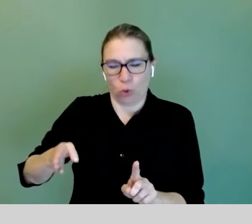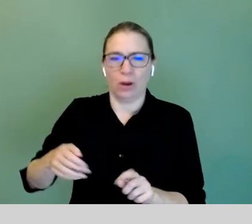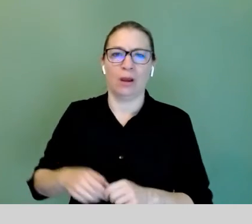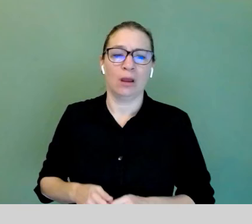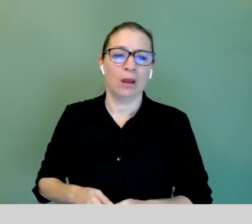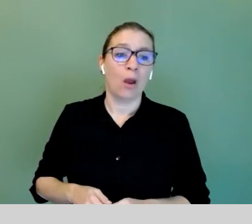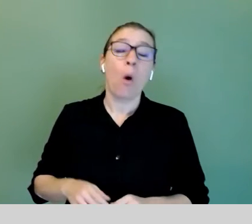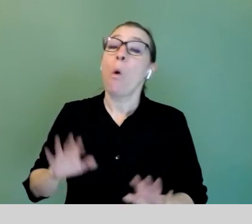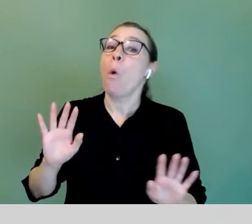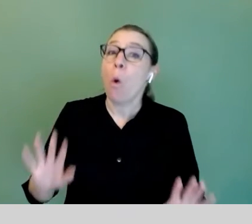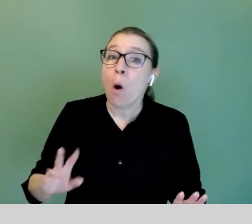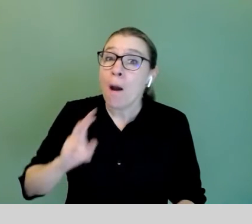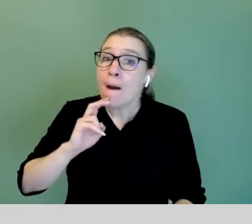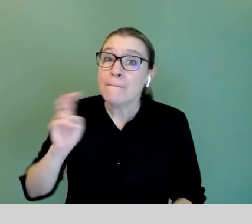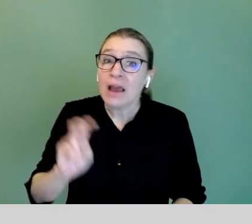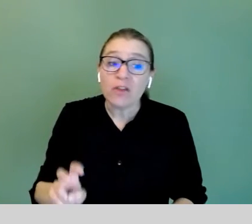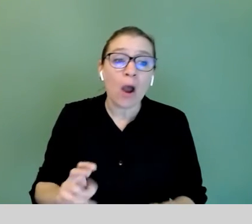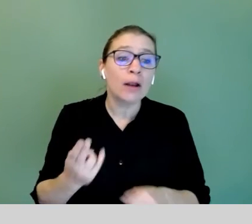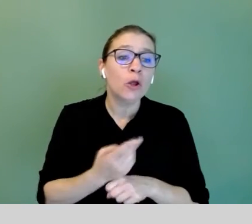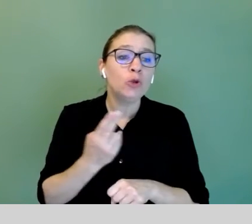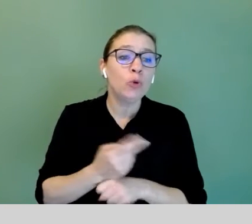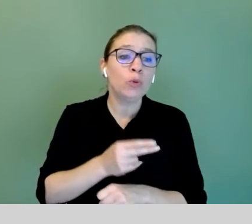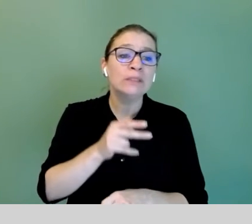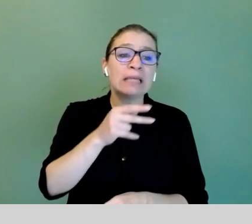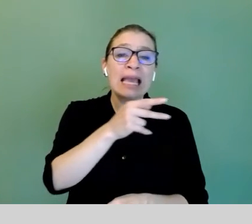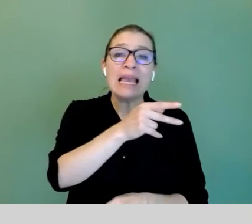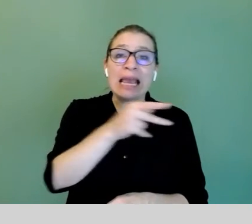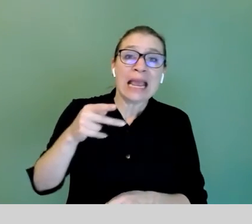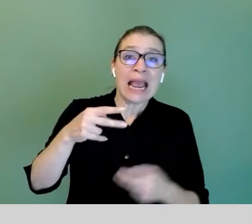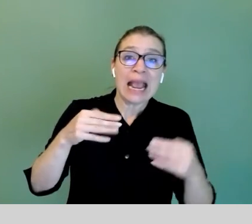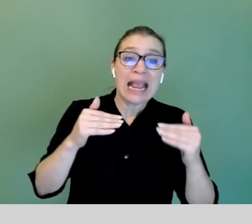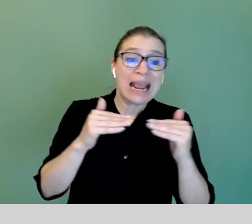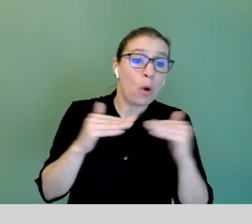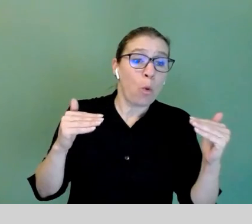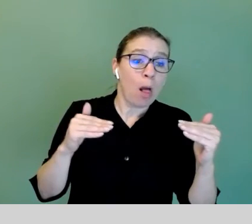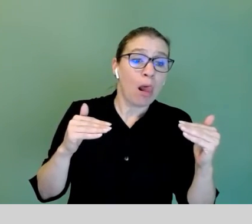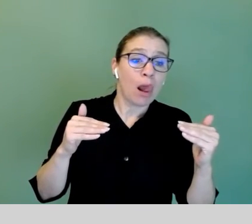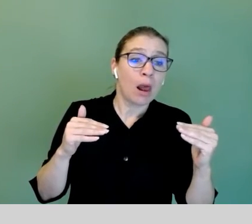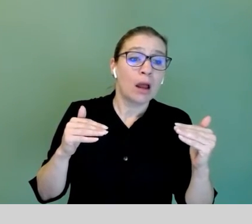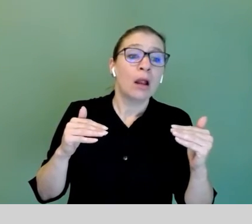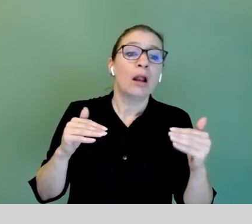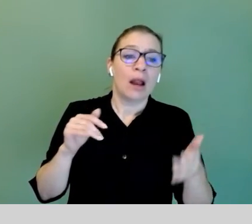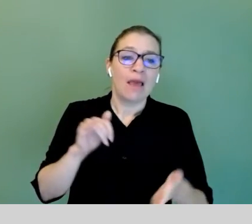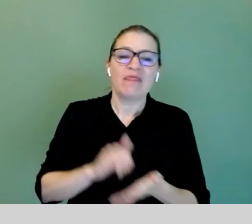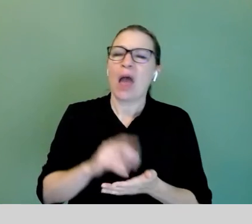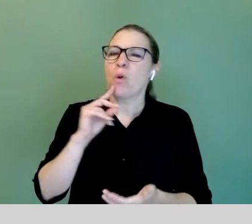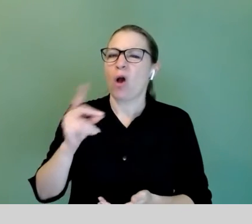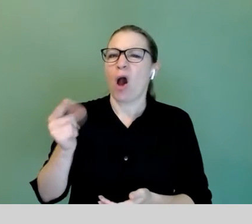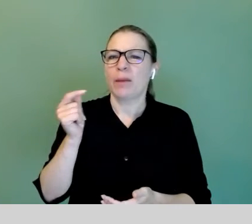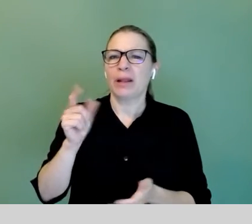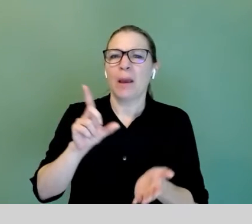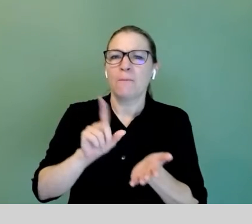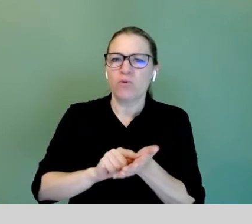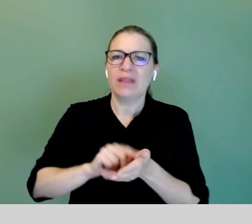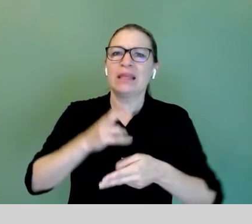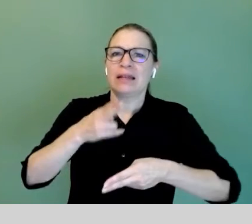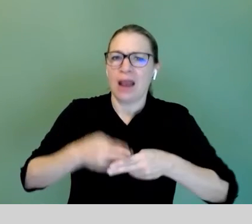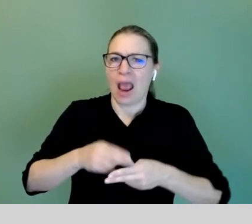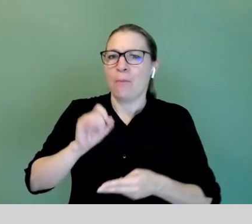Or with recent Python, you can even use this equal sign within the format that will automatically print the name